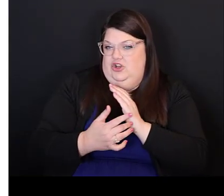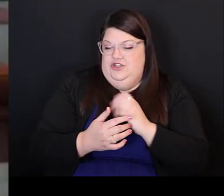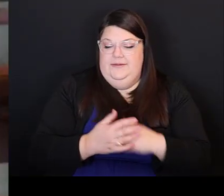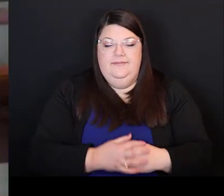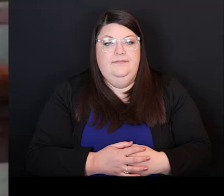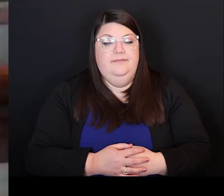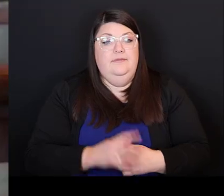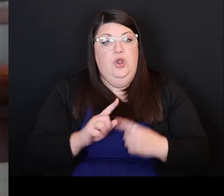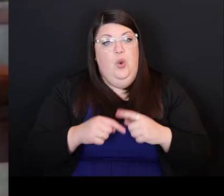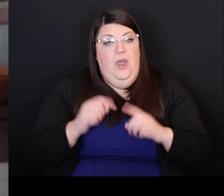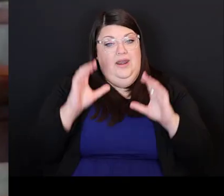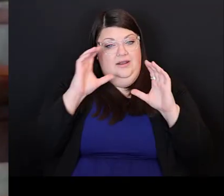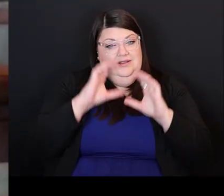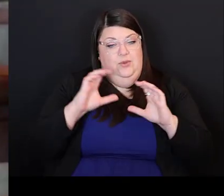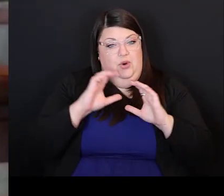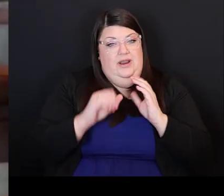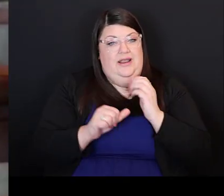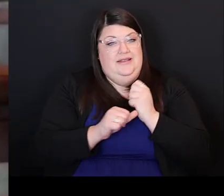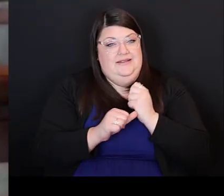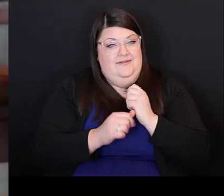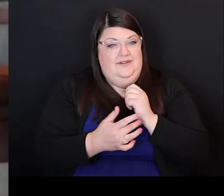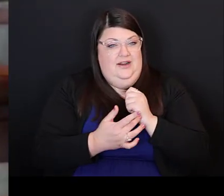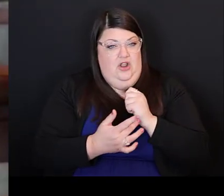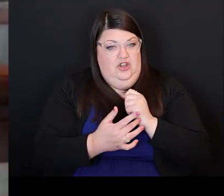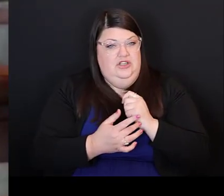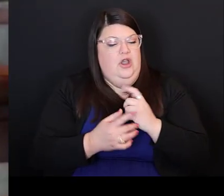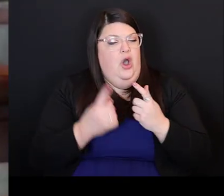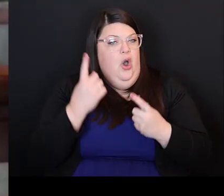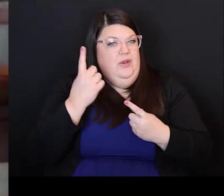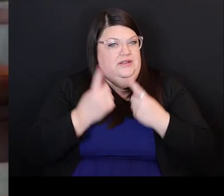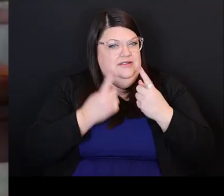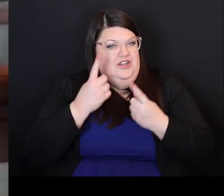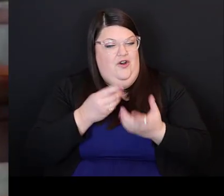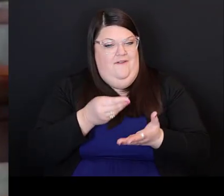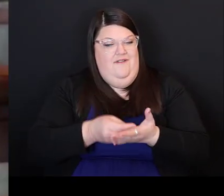When exploring any assistive technology, we always want to consider funding.